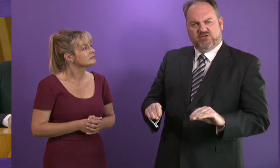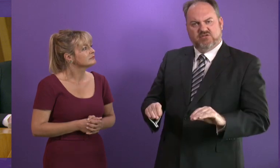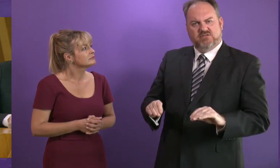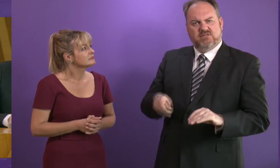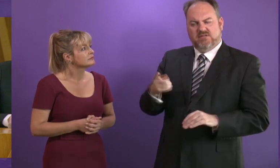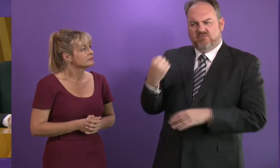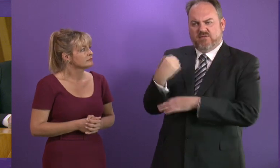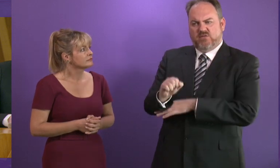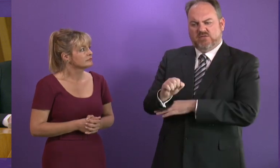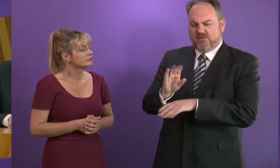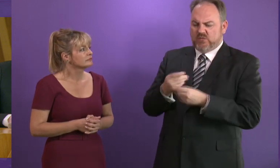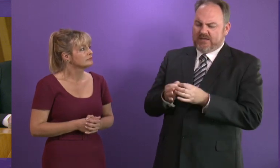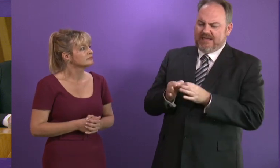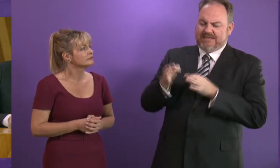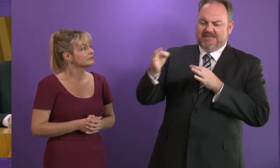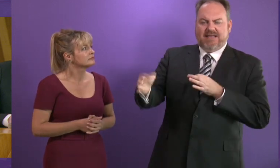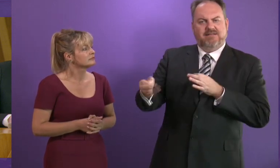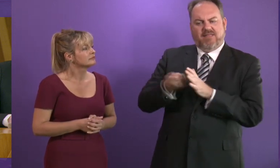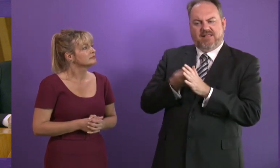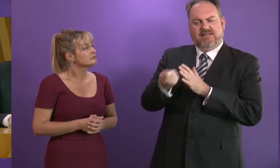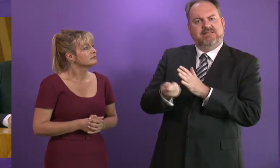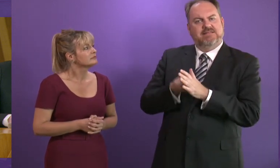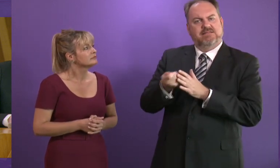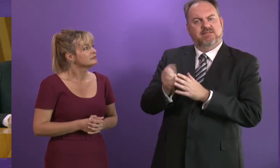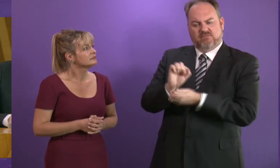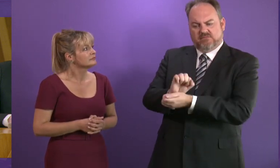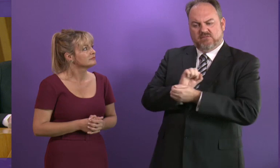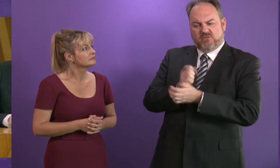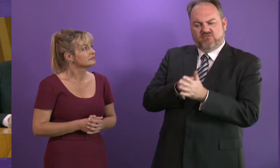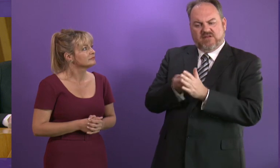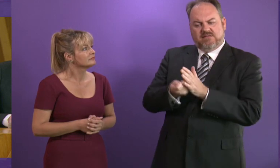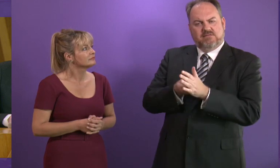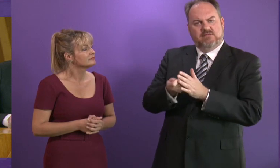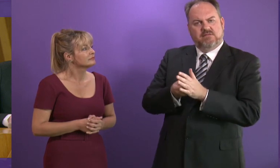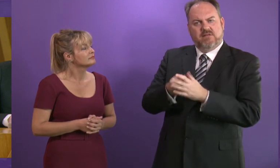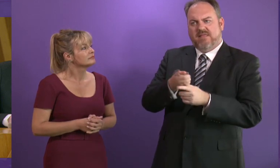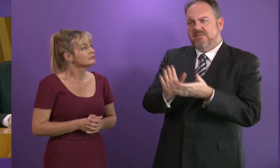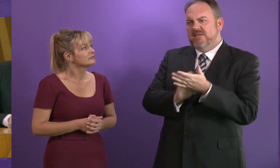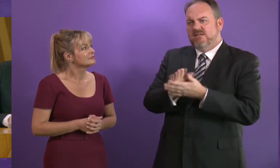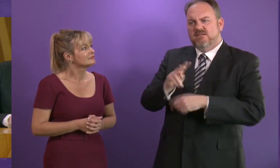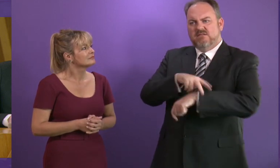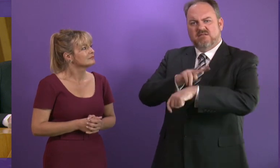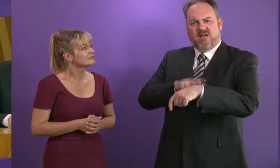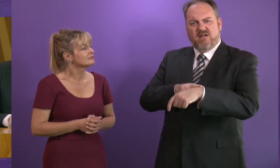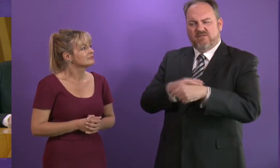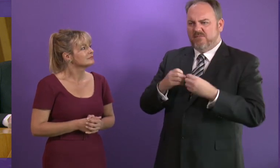to help Tesco support affected staff, will lead to the needless loss of 74 jobs. Has